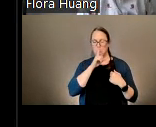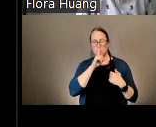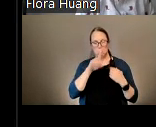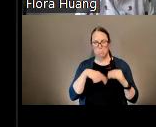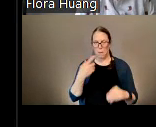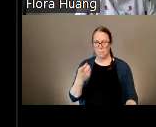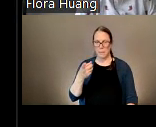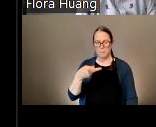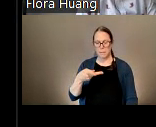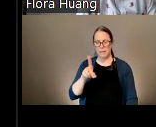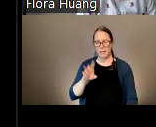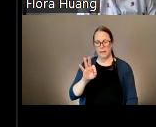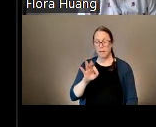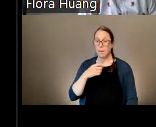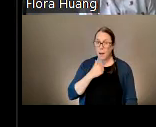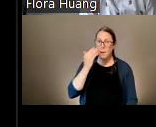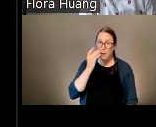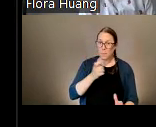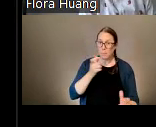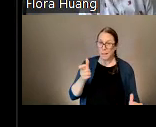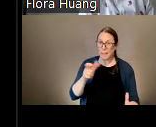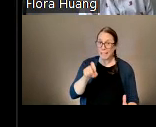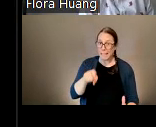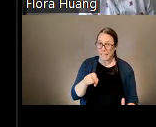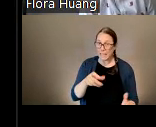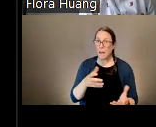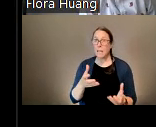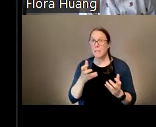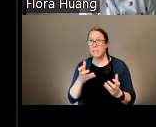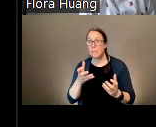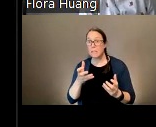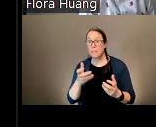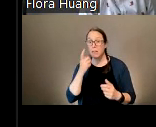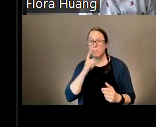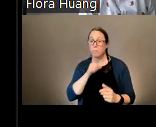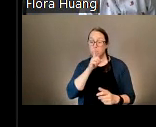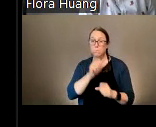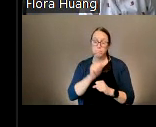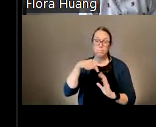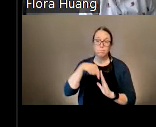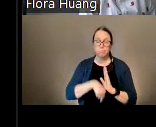I know there's a big need and a desire out there for a really in depth look at PDFs,